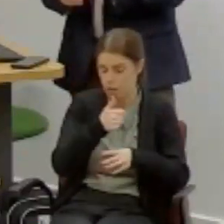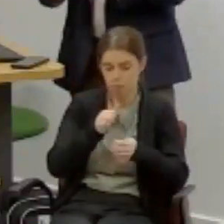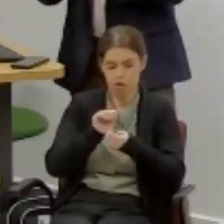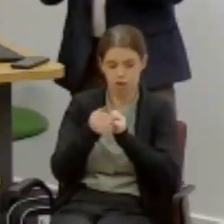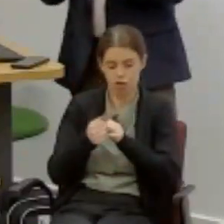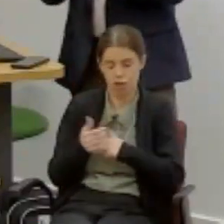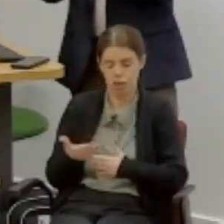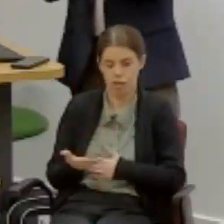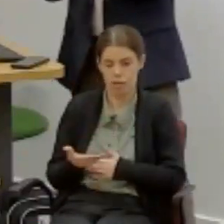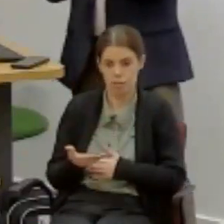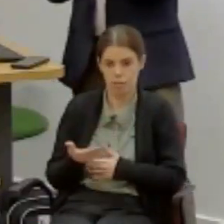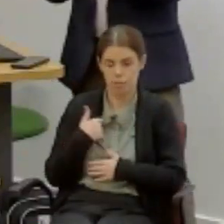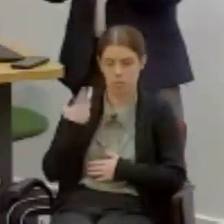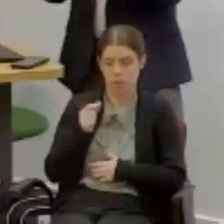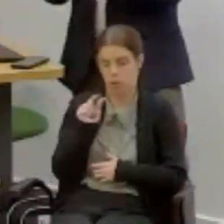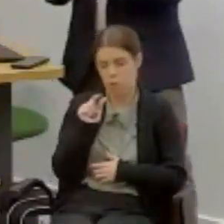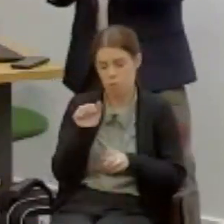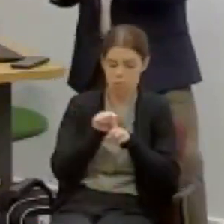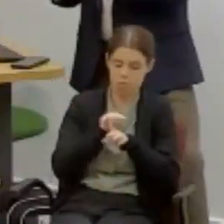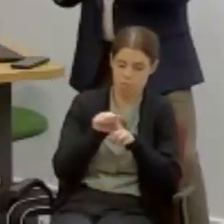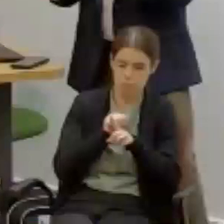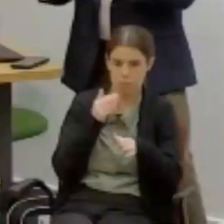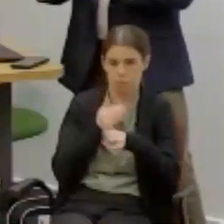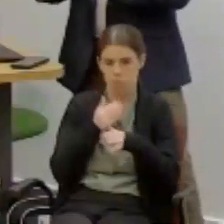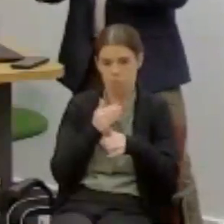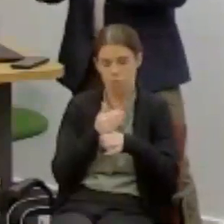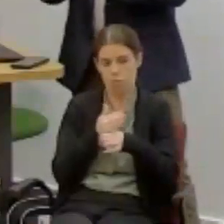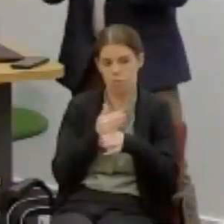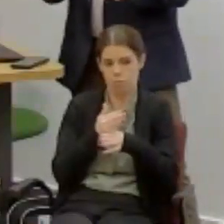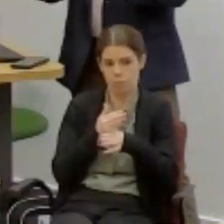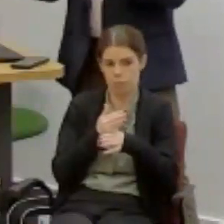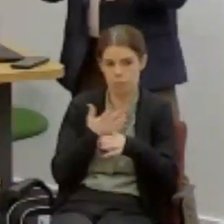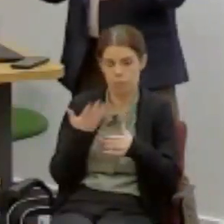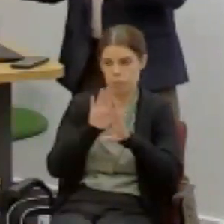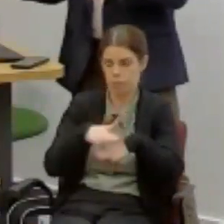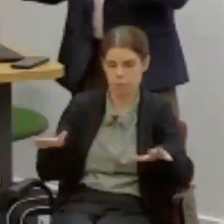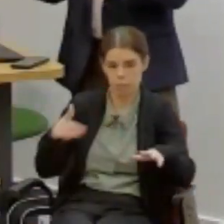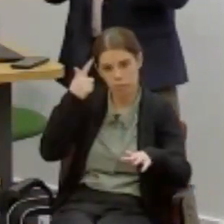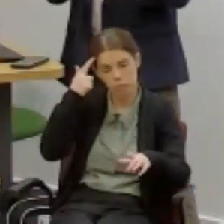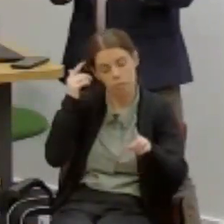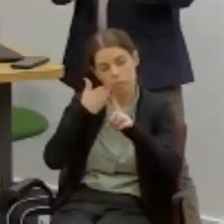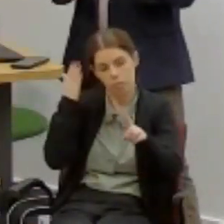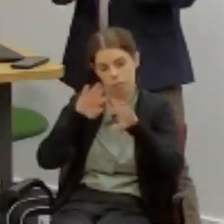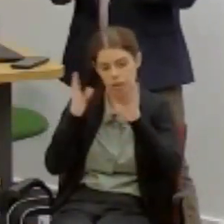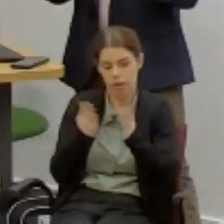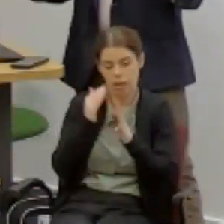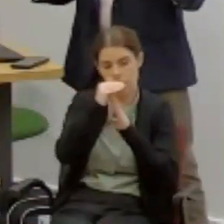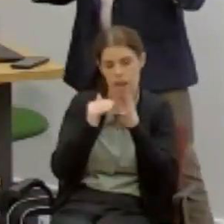We did a bit of work where we looked at how much heading do kids do different ages? It comes out under 12.